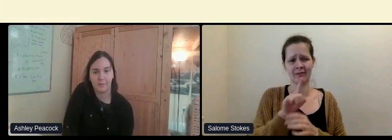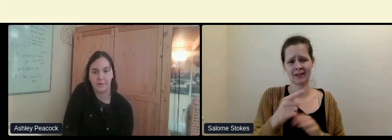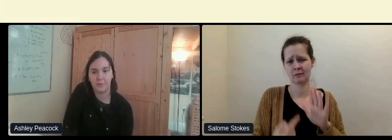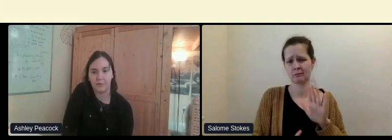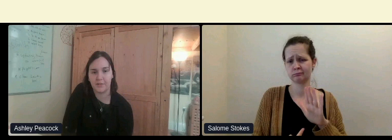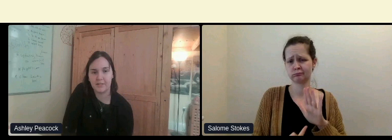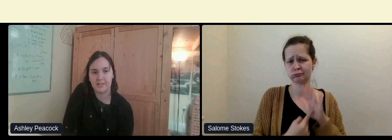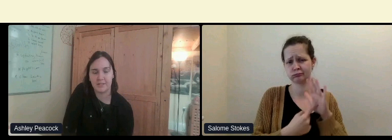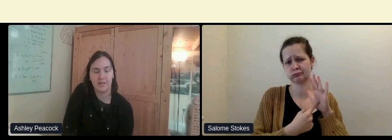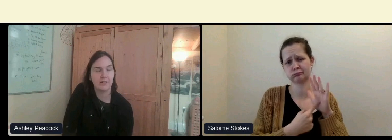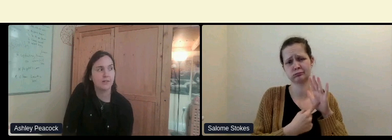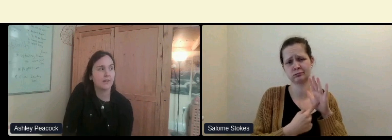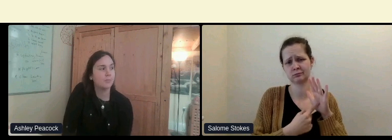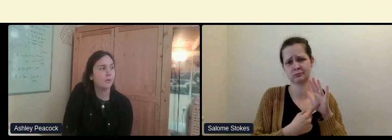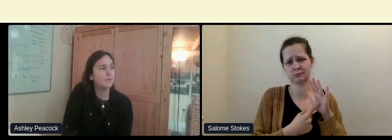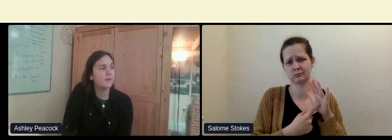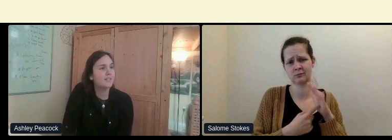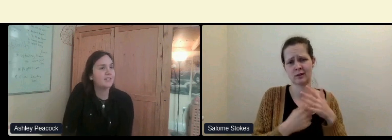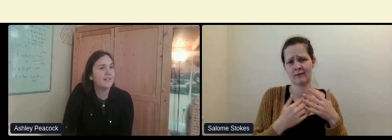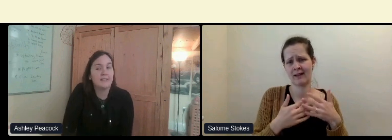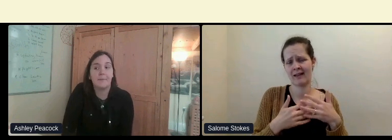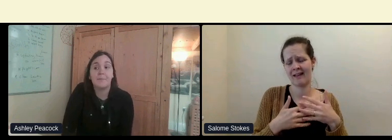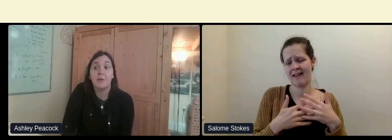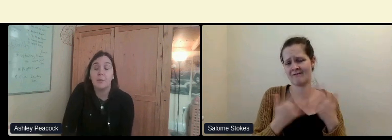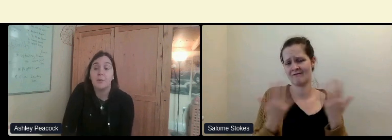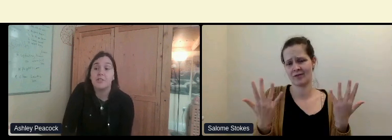in all of this, especially looking at the problems created yesterday which is: